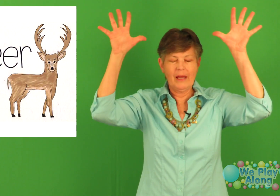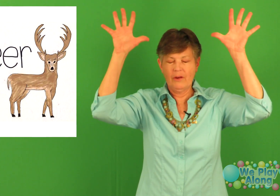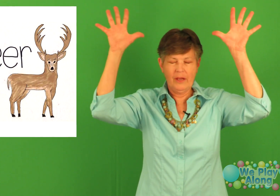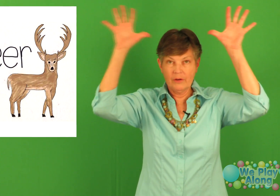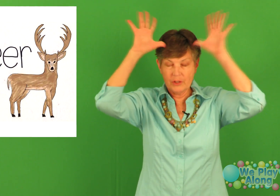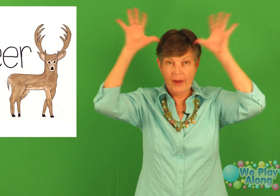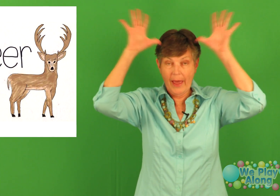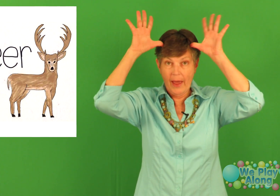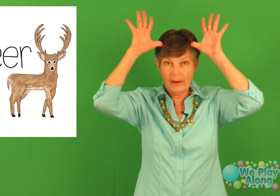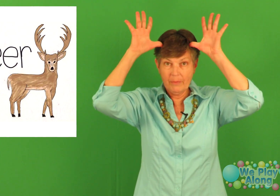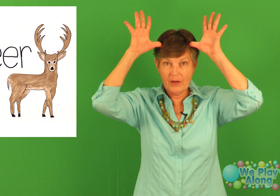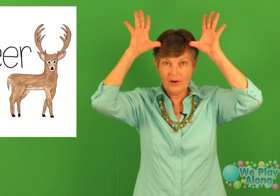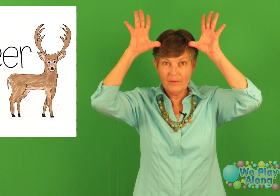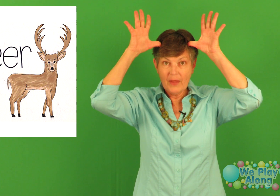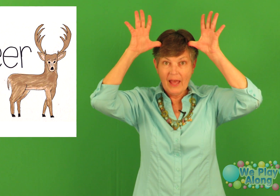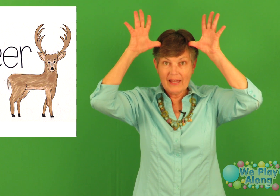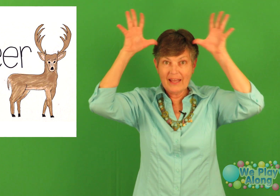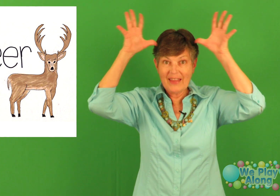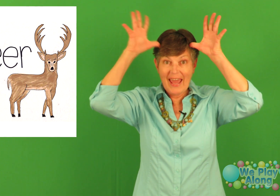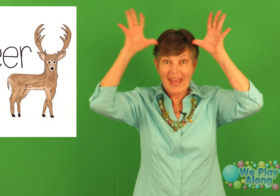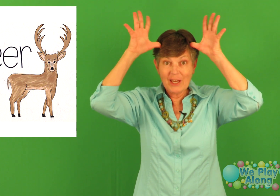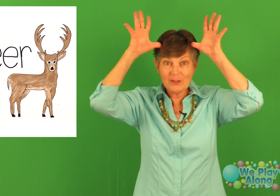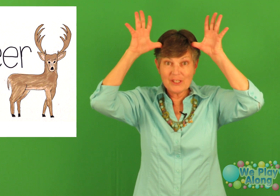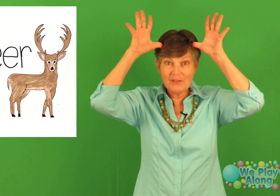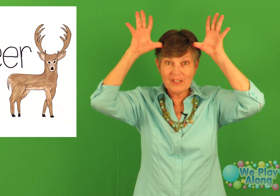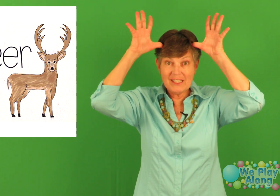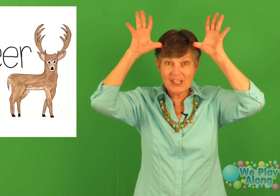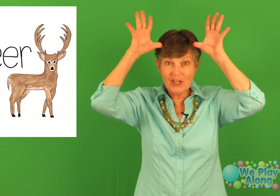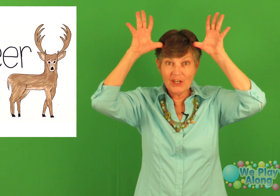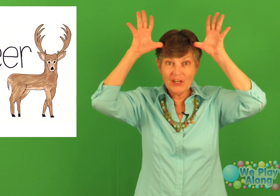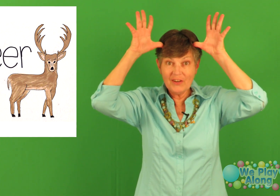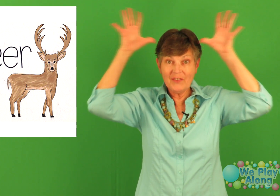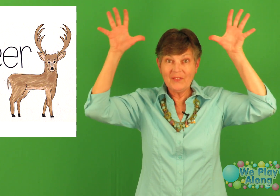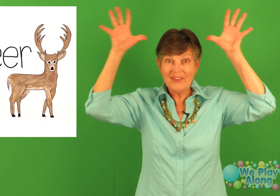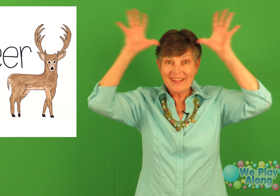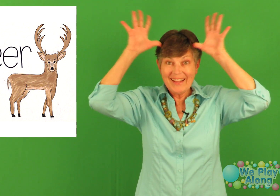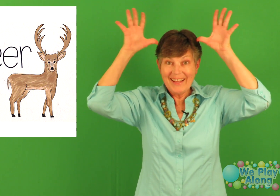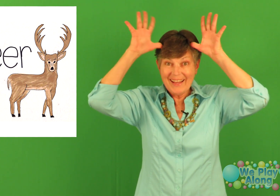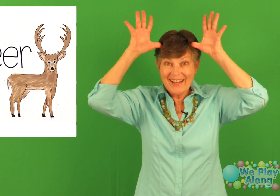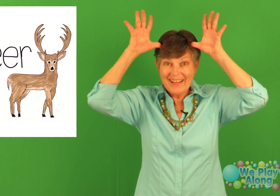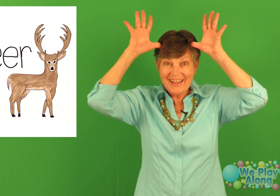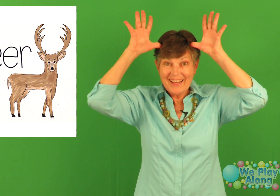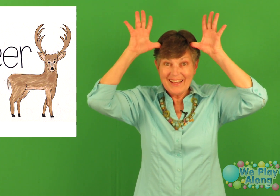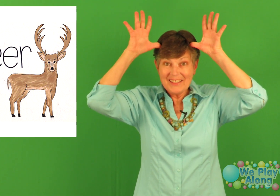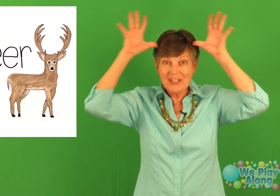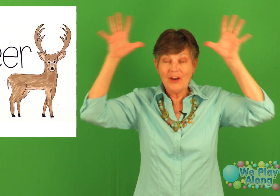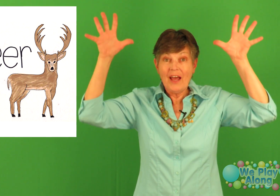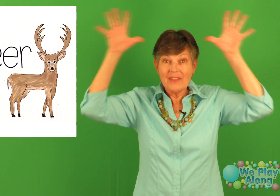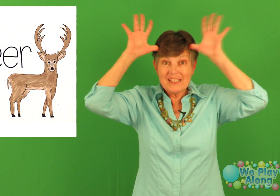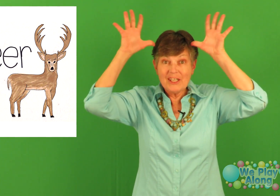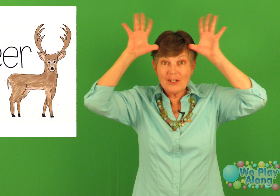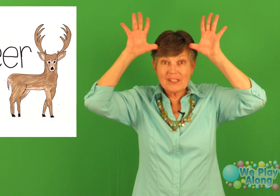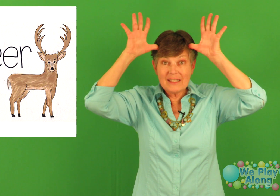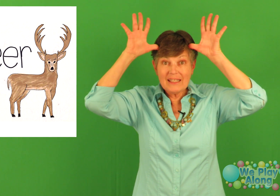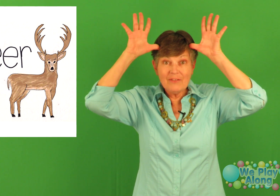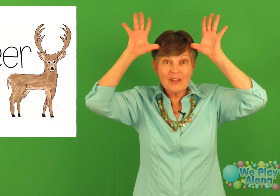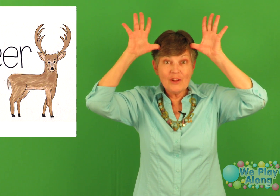not your ears your head up here like the antlers of a deer deer the deers live in